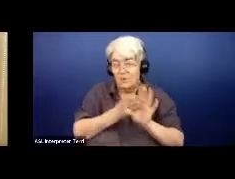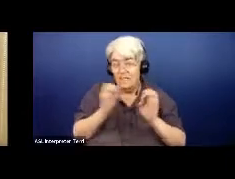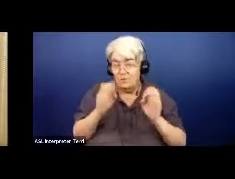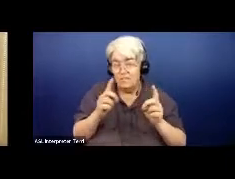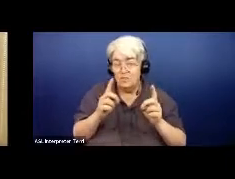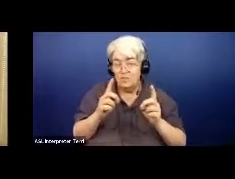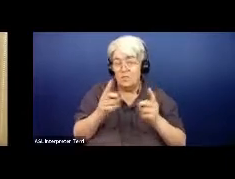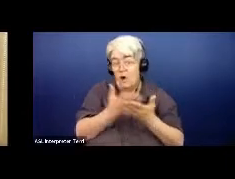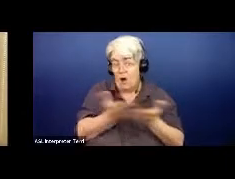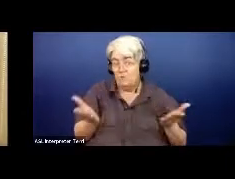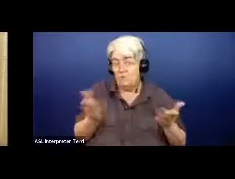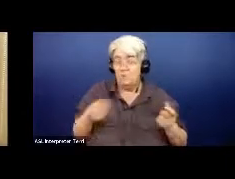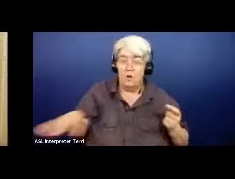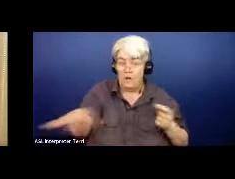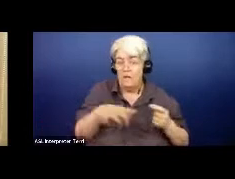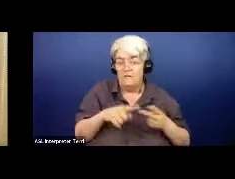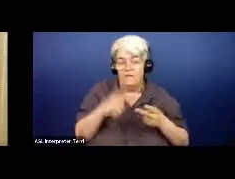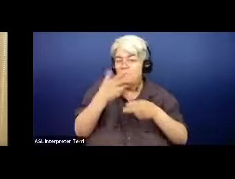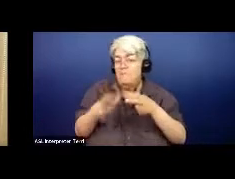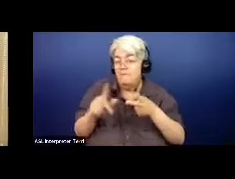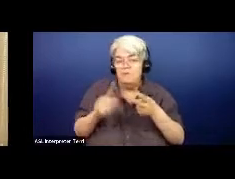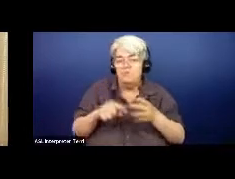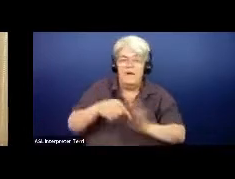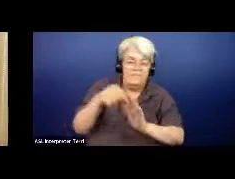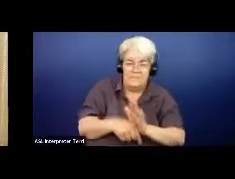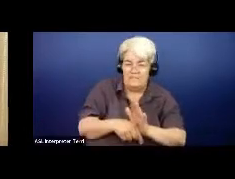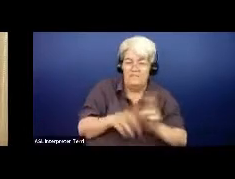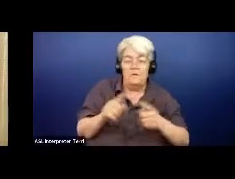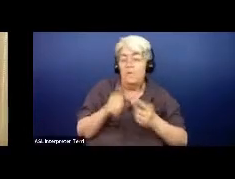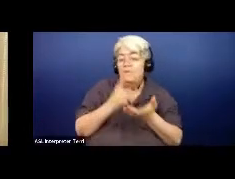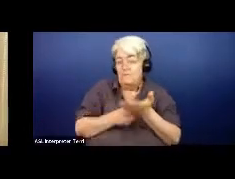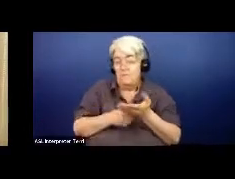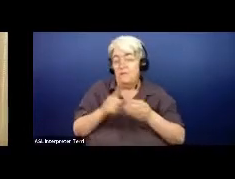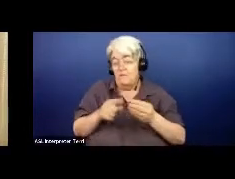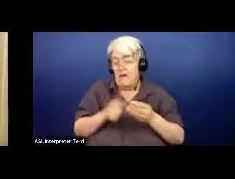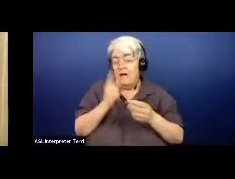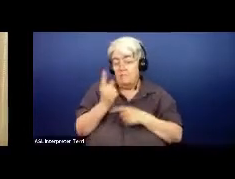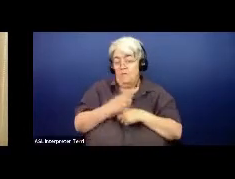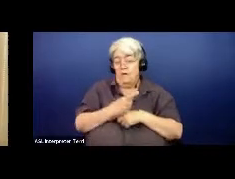are out there from very brief to very extensive. We've talked about that today. That can be